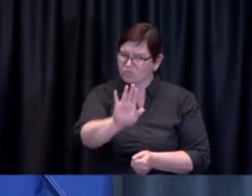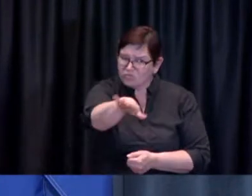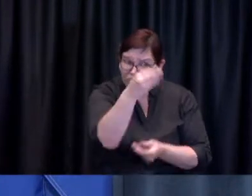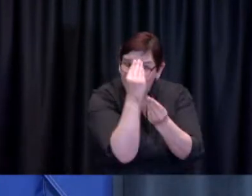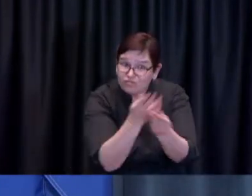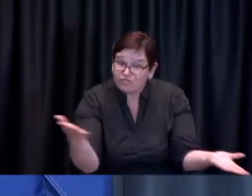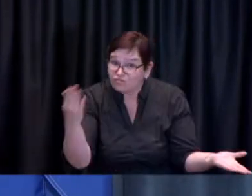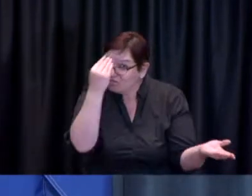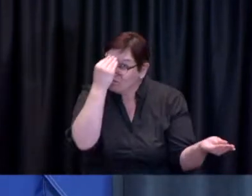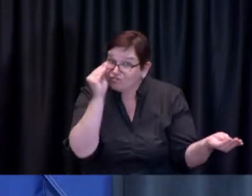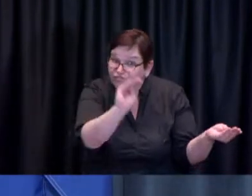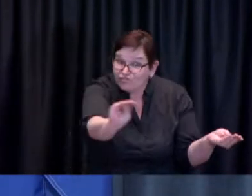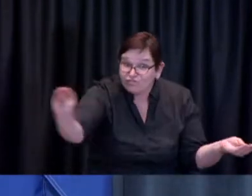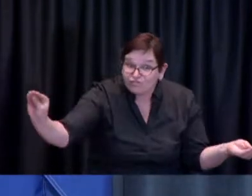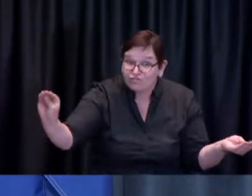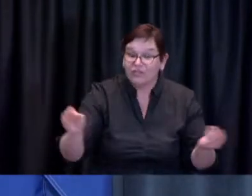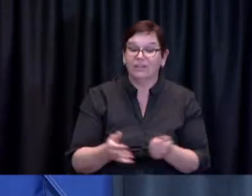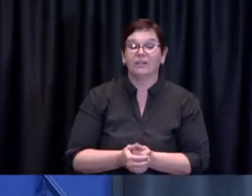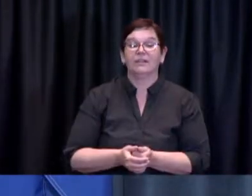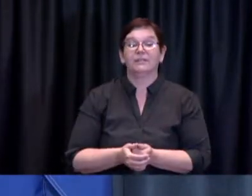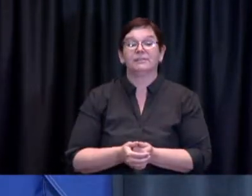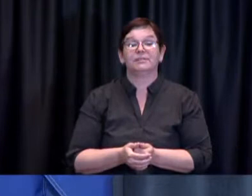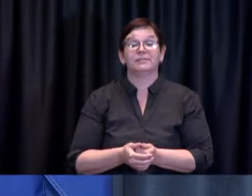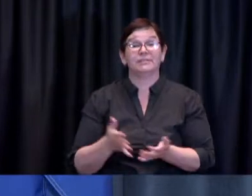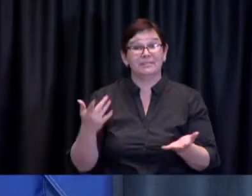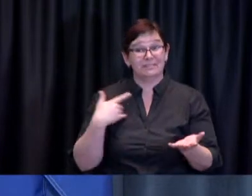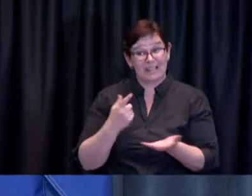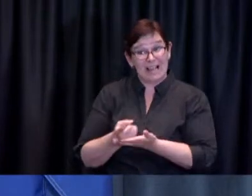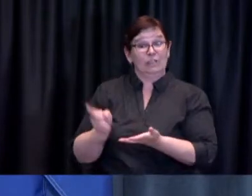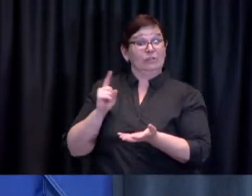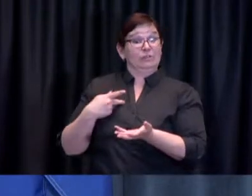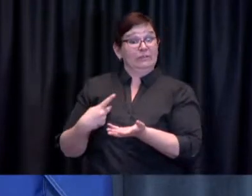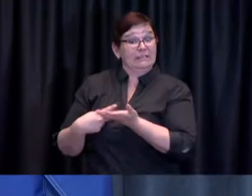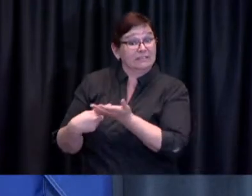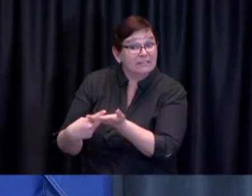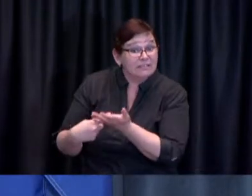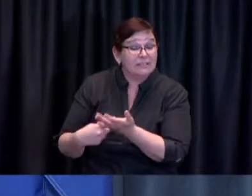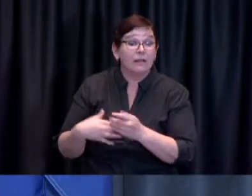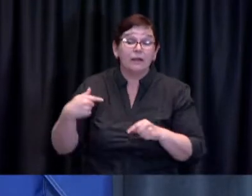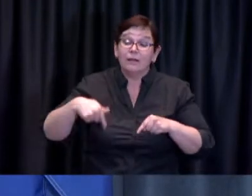as you and I talked about last week as well the nine city operated clinics while while that does